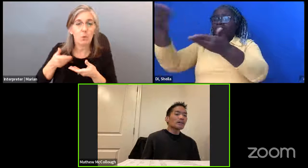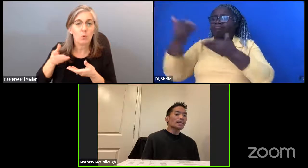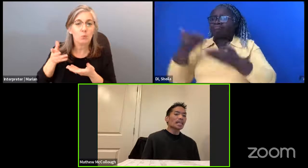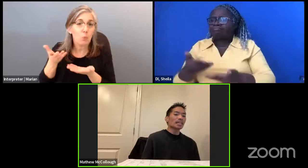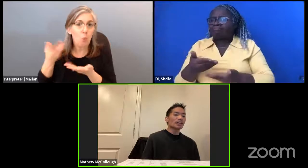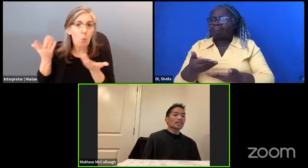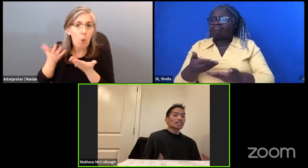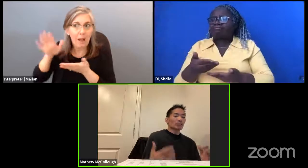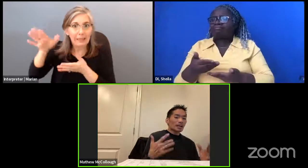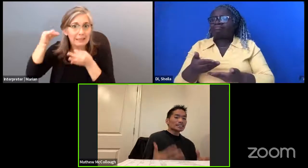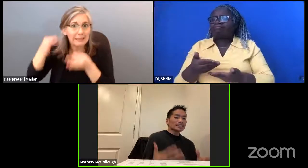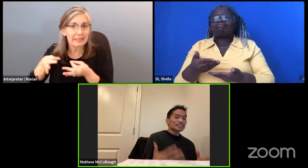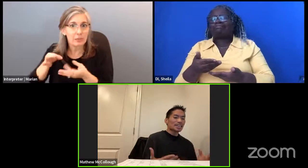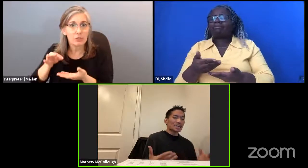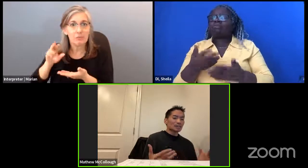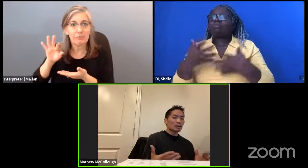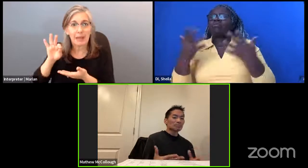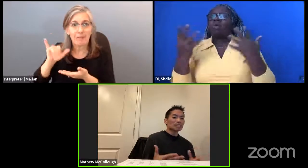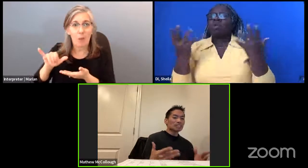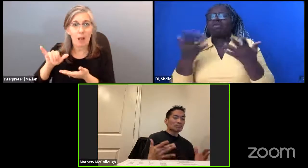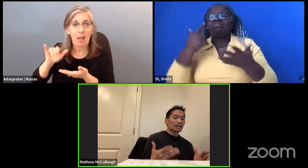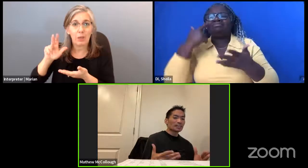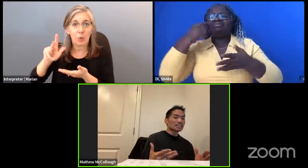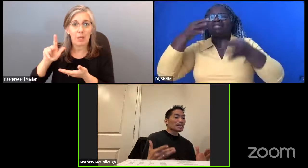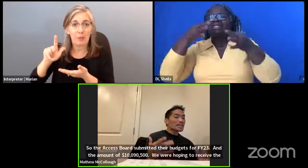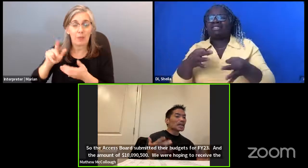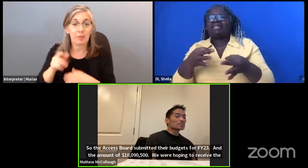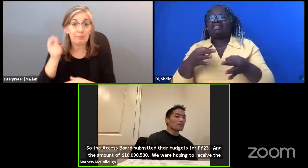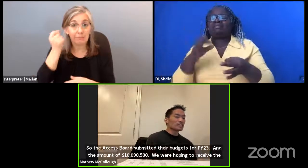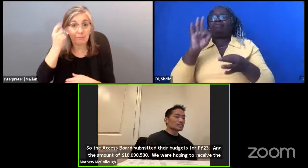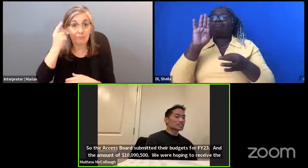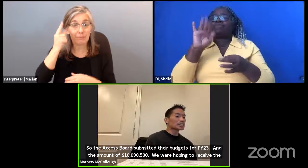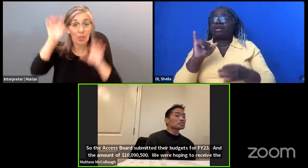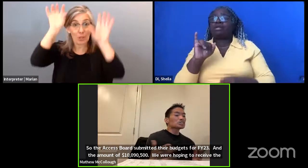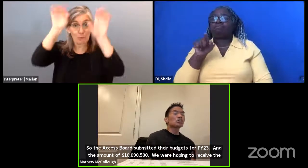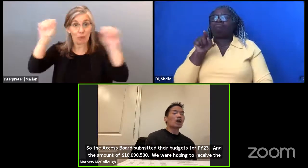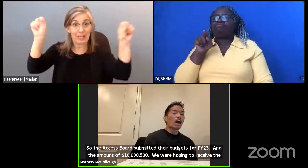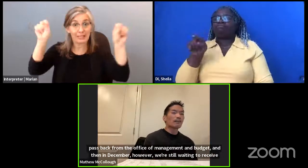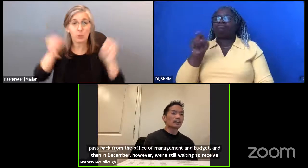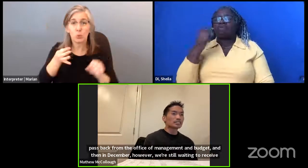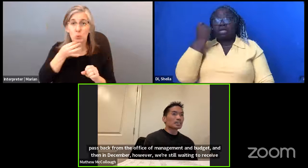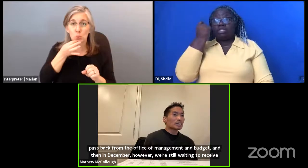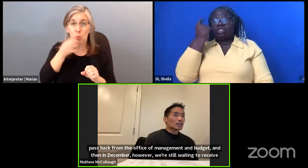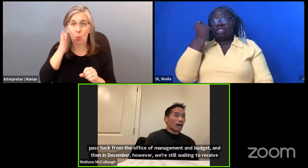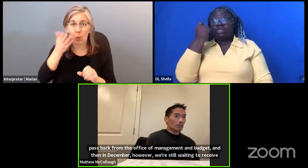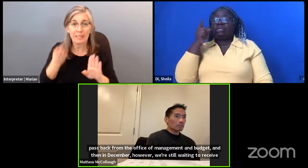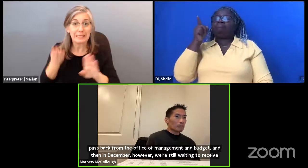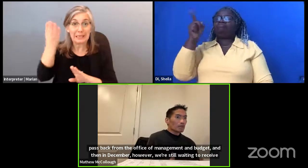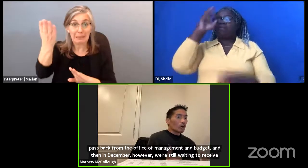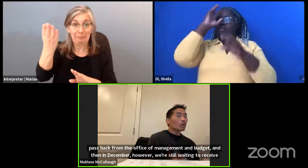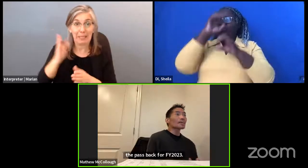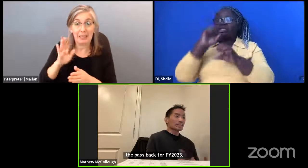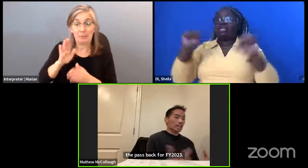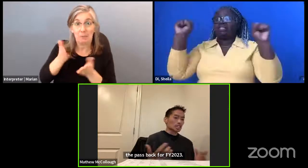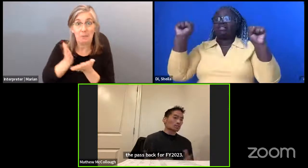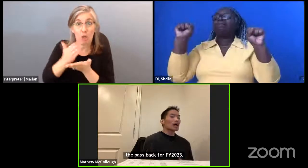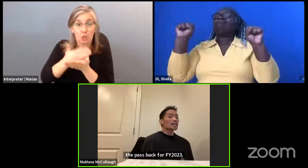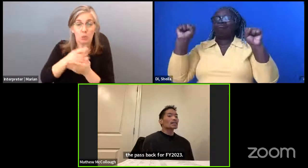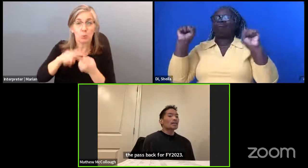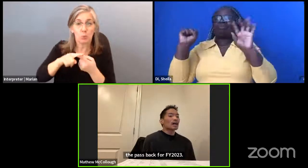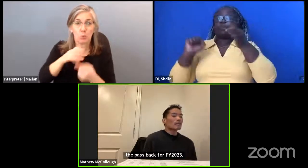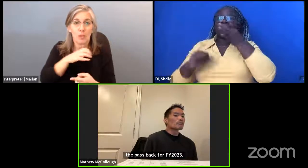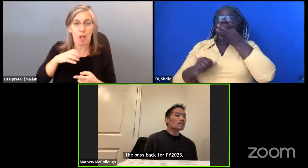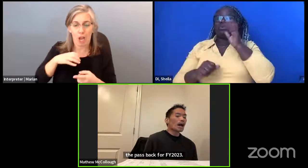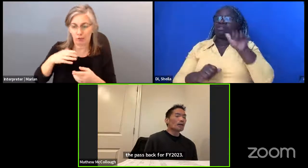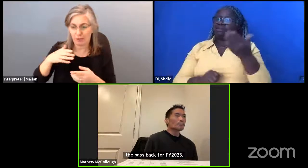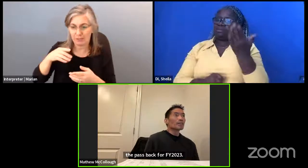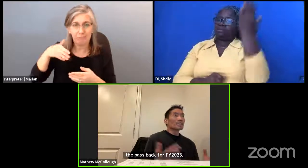Knowing that the President is about to submit his budget to Congress early next month, the